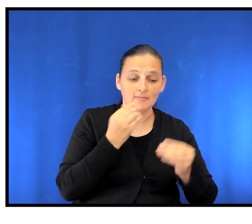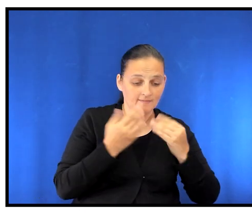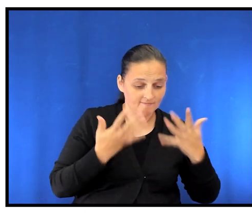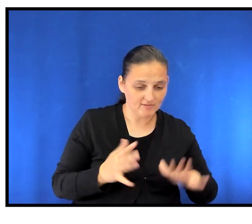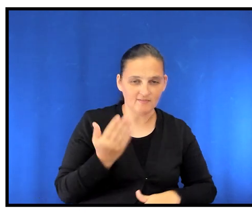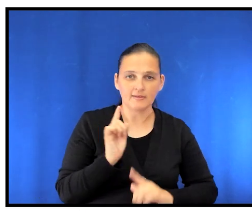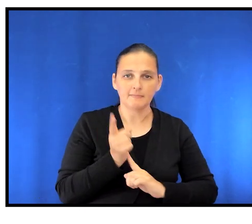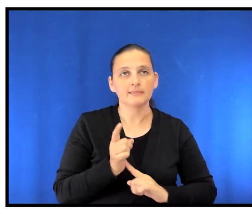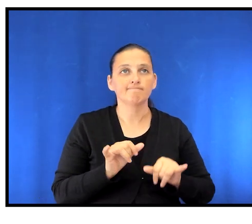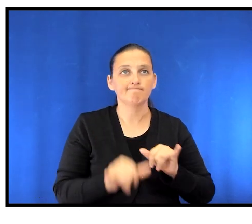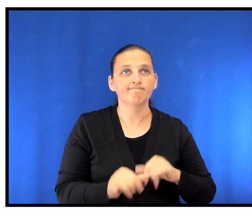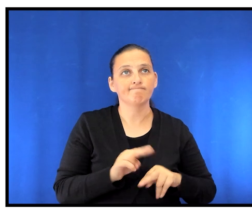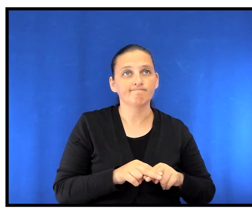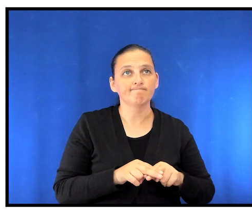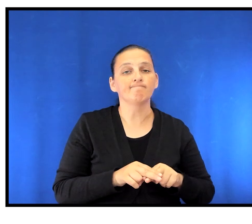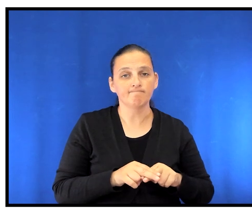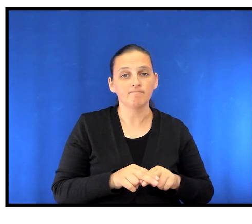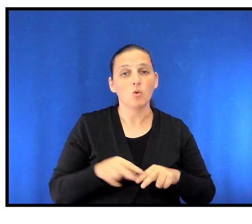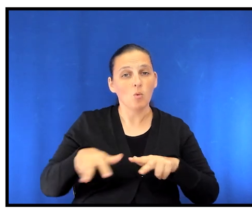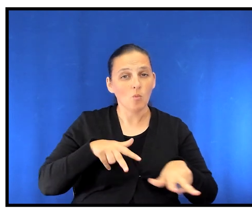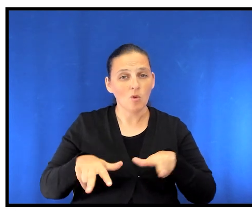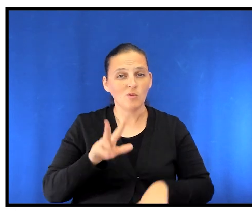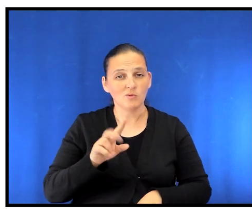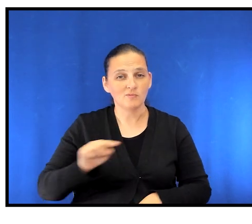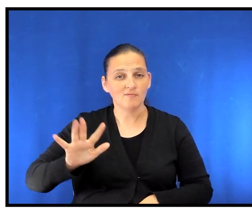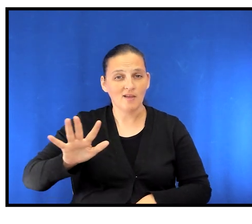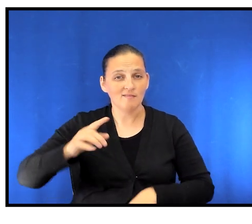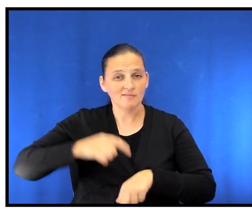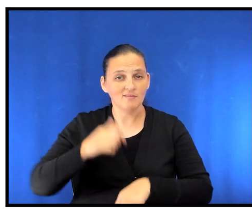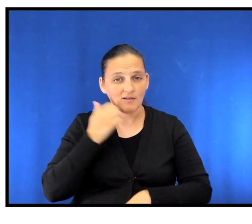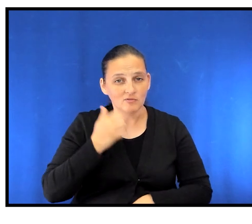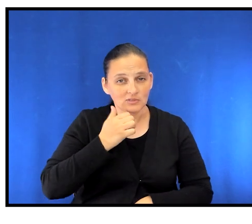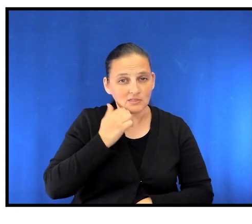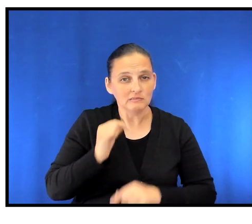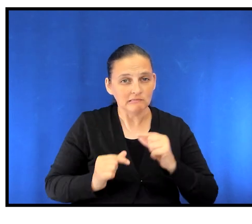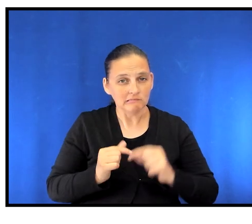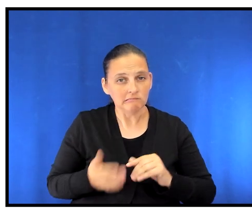Progress your walking, so you are walking 3 to 5 times a day and H: Have a conversation